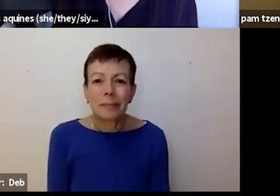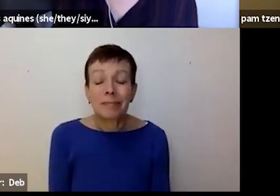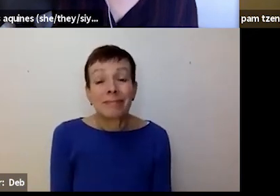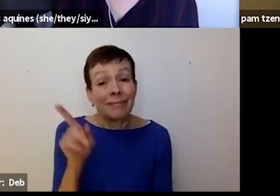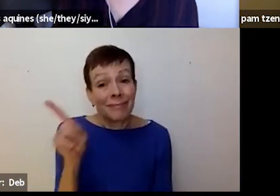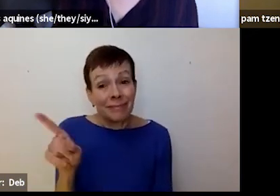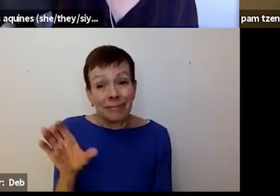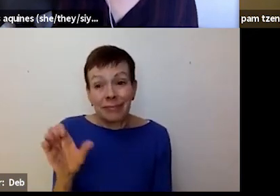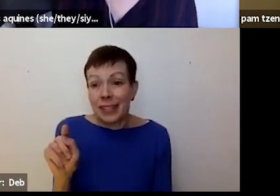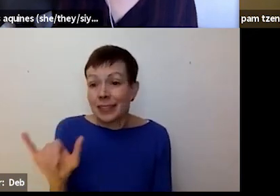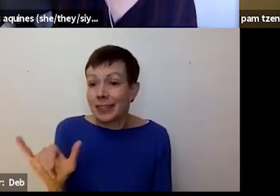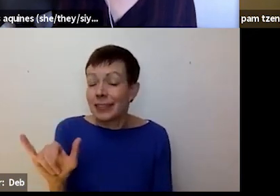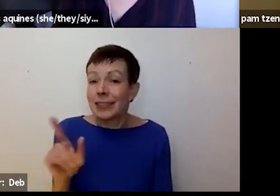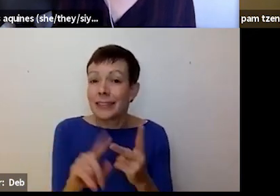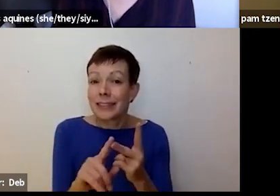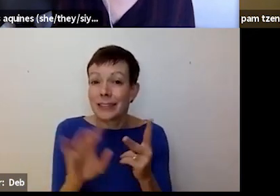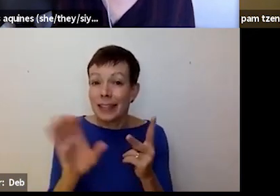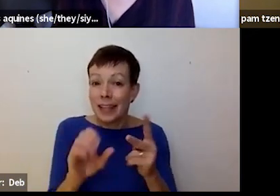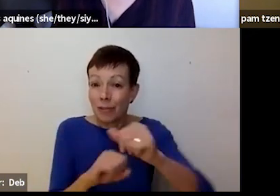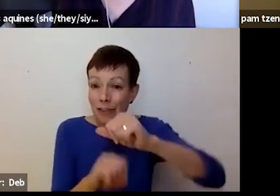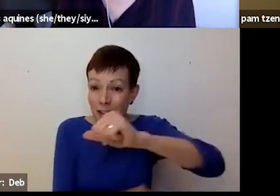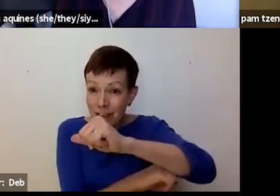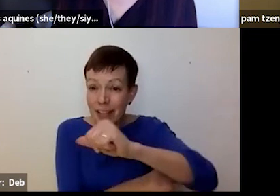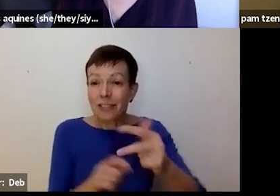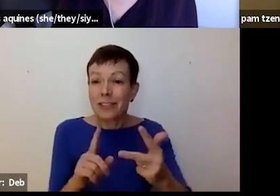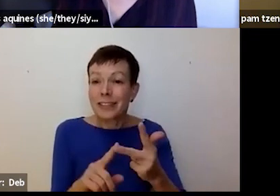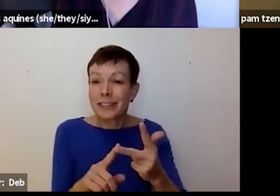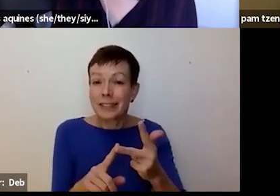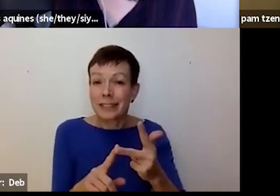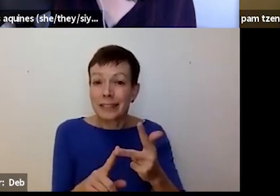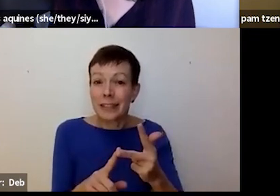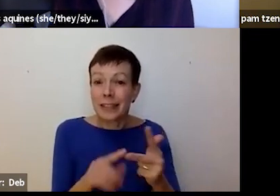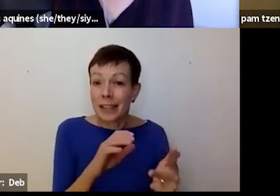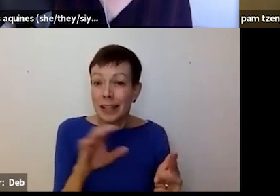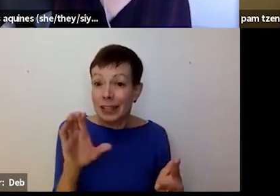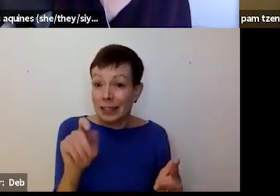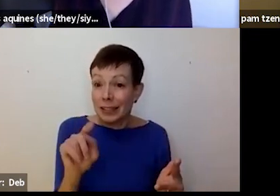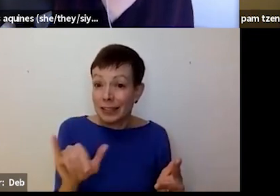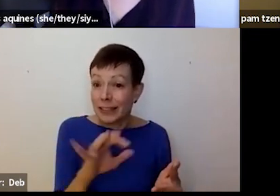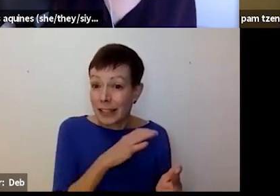have to ask, “who do I write back to?” All 12 of us, please, please respond, reply all